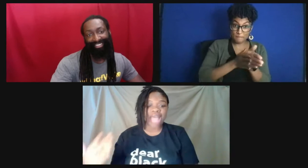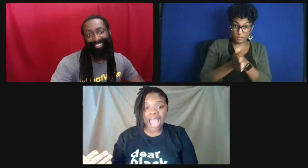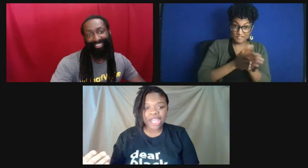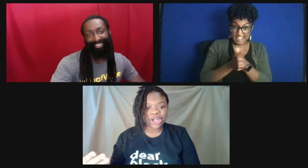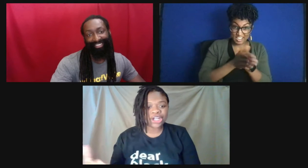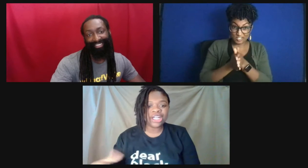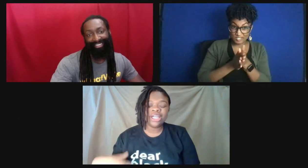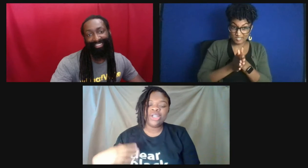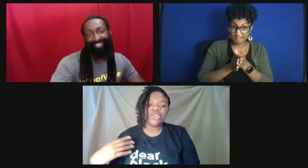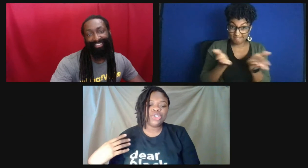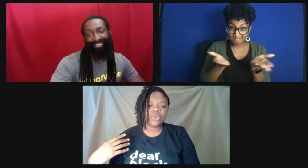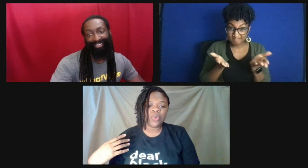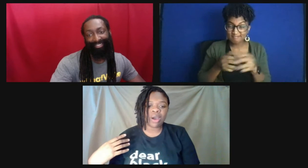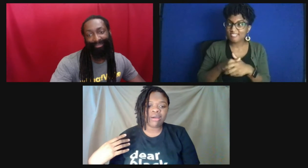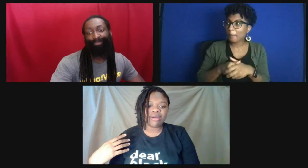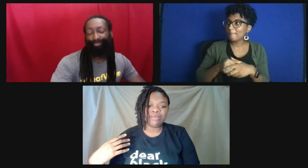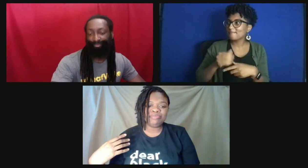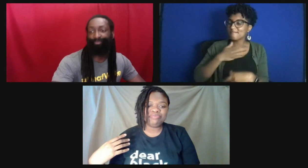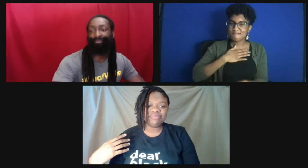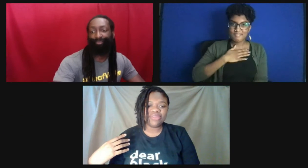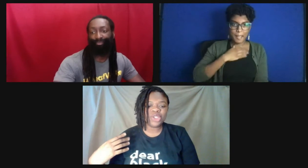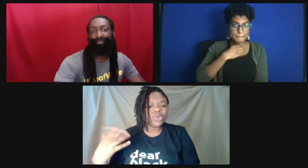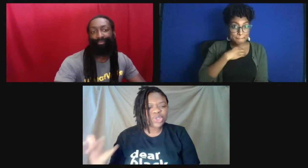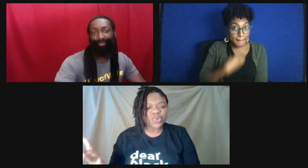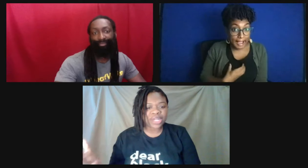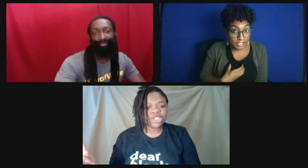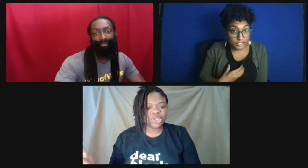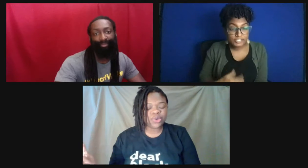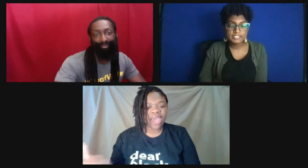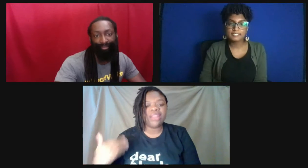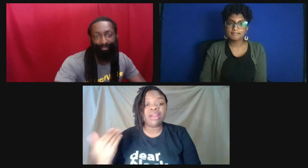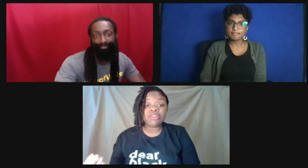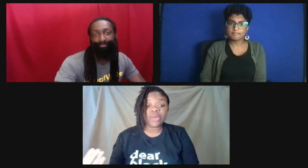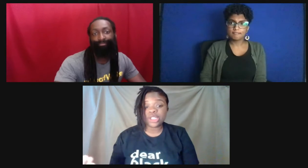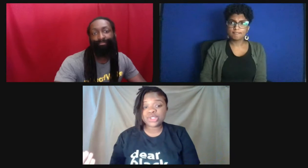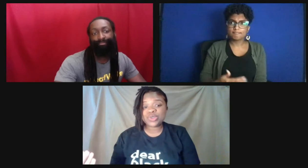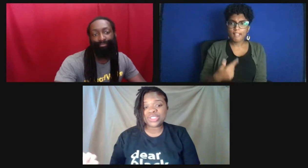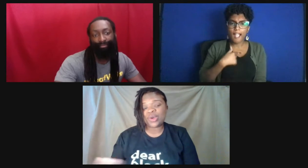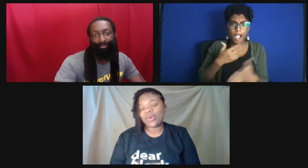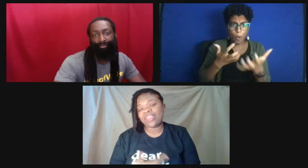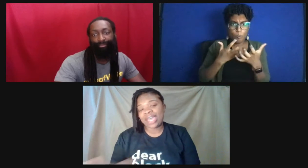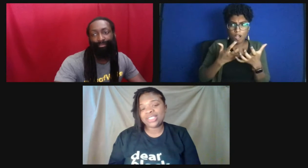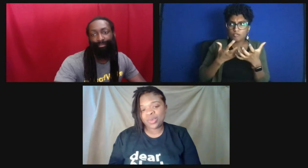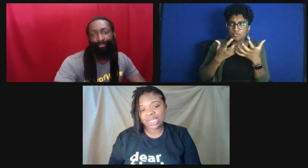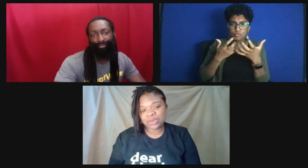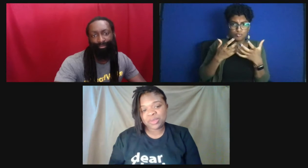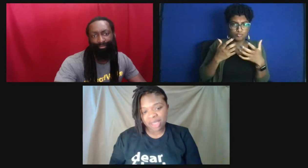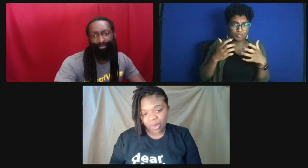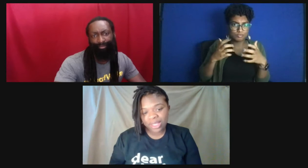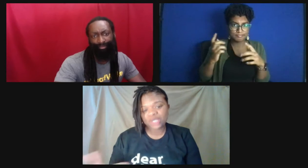the desire to you know, do what I do, I love what I do so that's what keeps me going